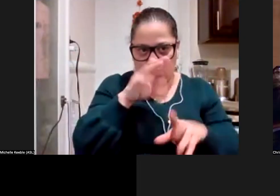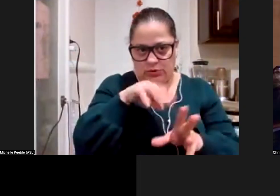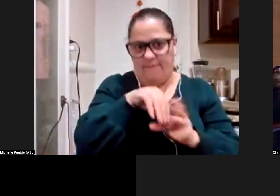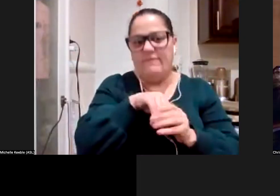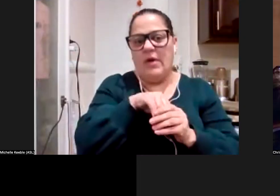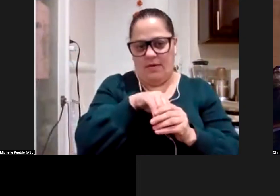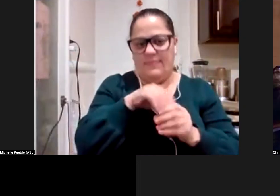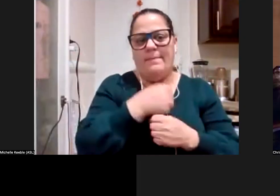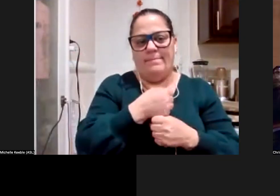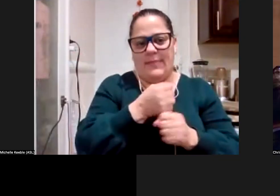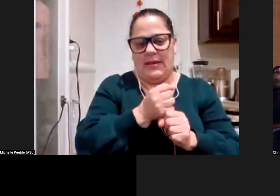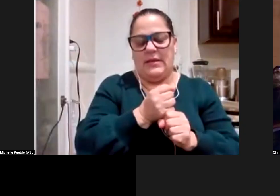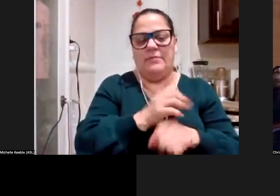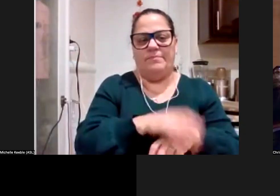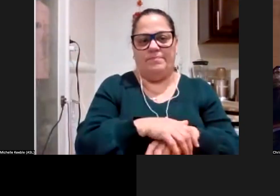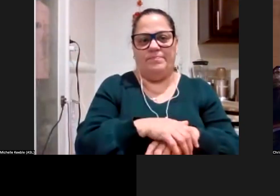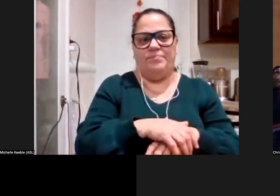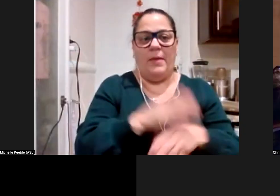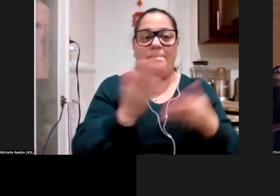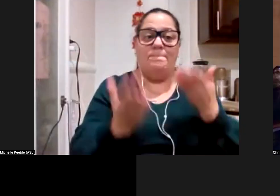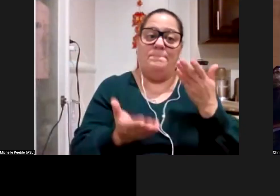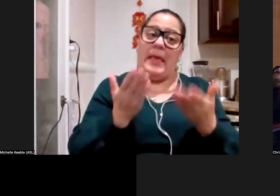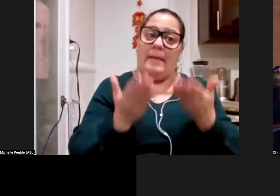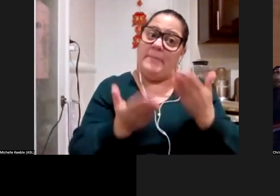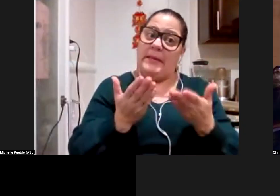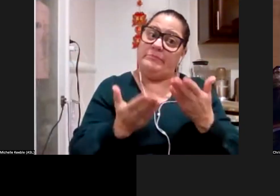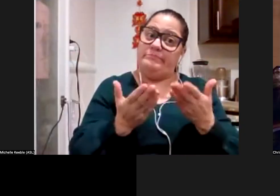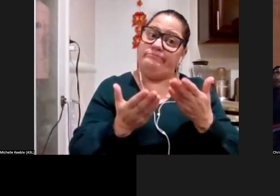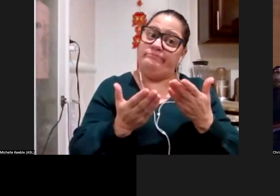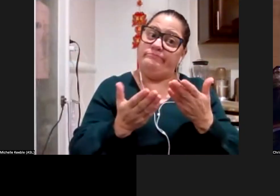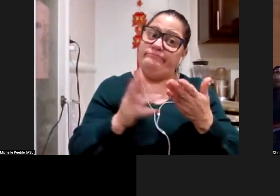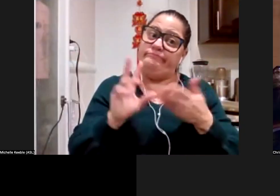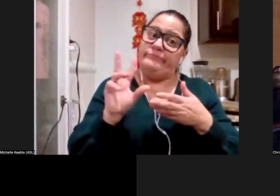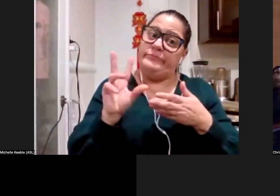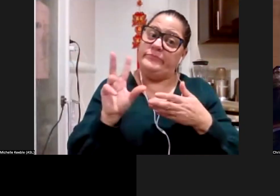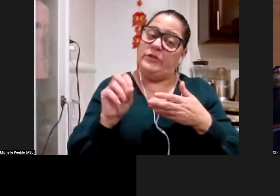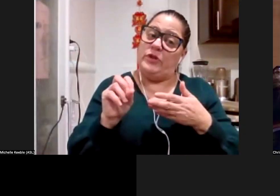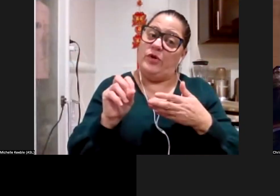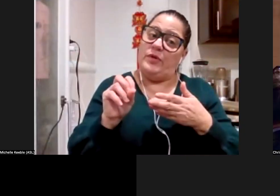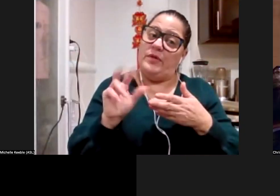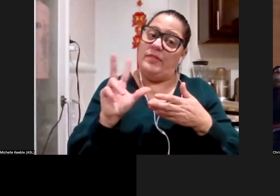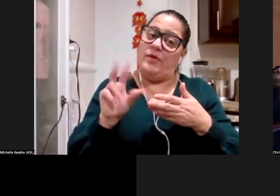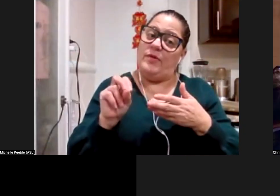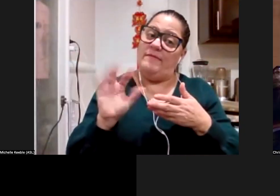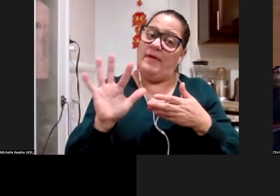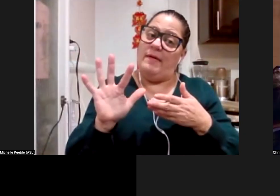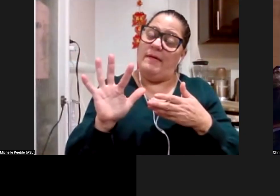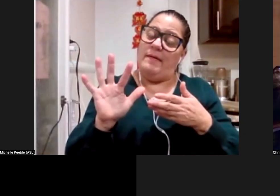making it. [GROVER] Wonderful. [SUSAN] There probably were [GROVER] I love it. [SUSAN] maybe 30 30 35 people that came